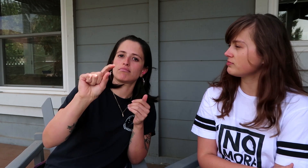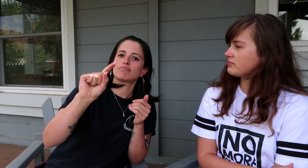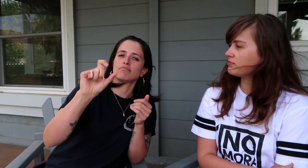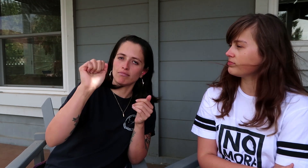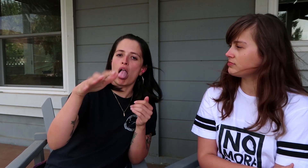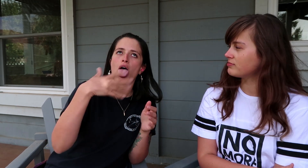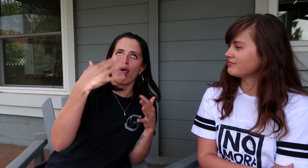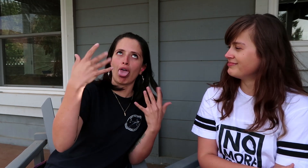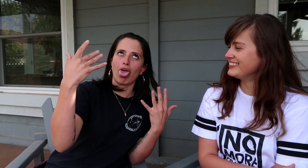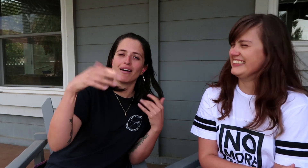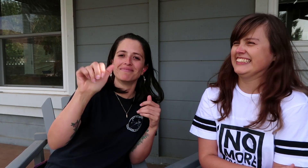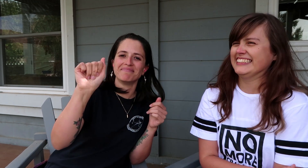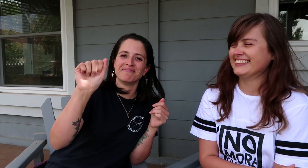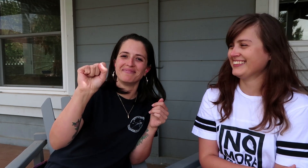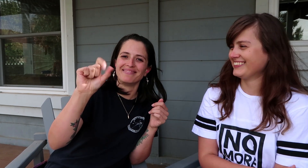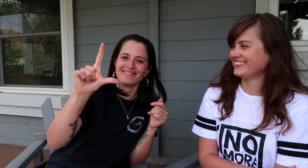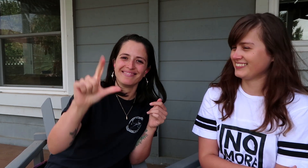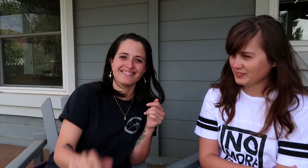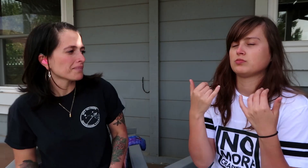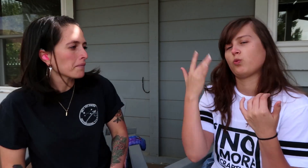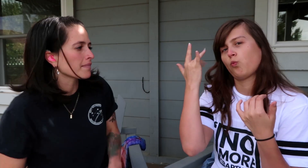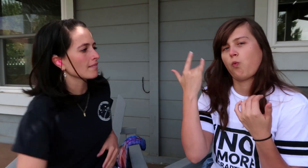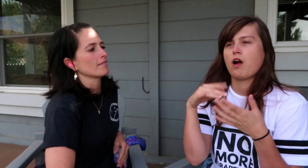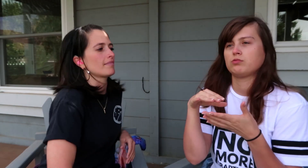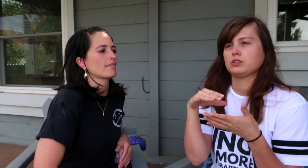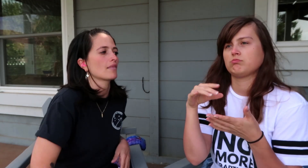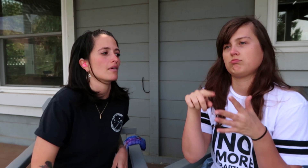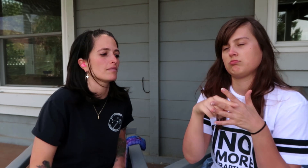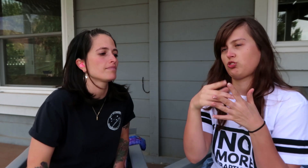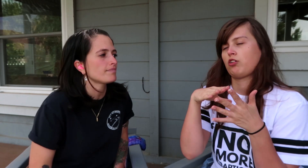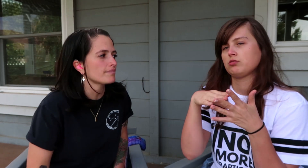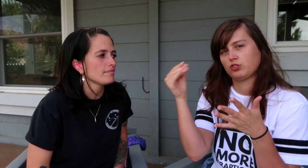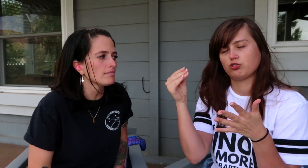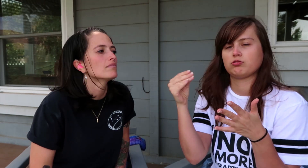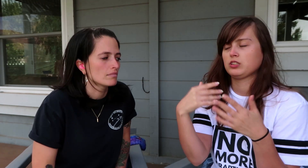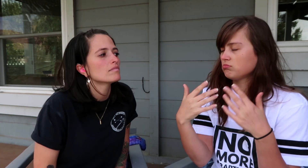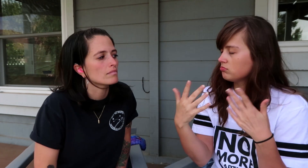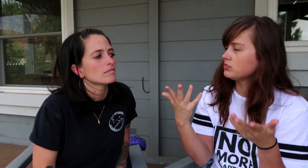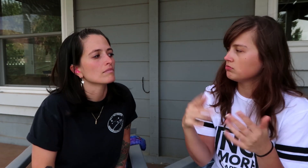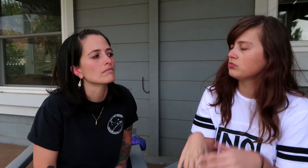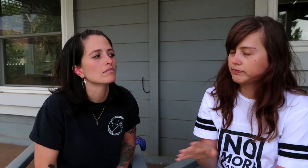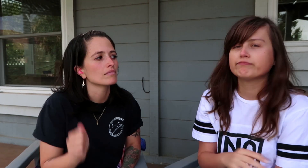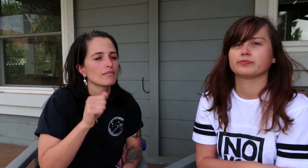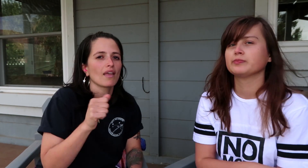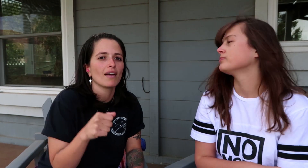(Messes up spelling ASL already!) ASL - American Sign Language Rikki: Yeah, and like why we started learning ASL. J: Yeah.